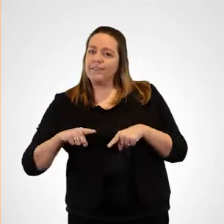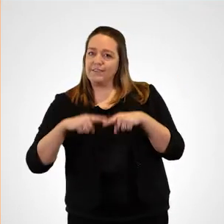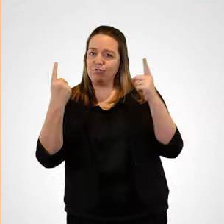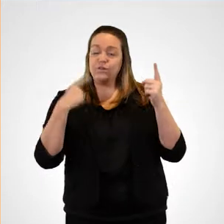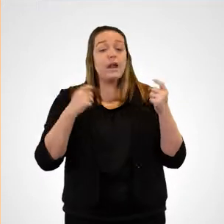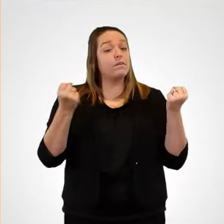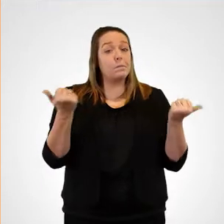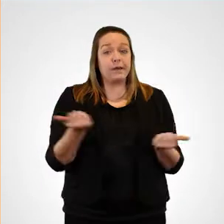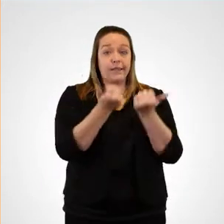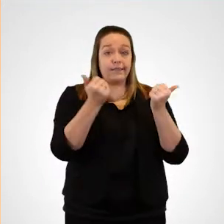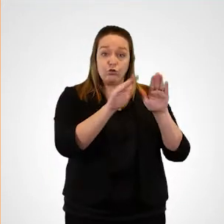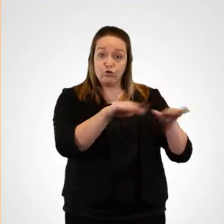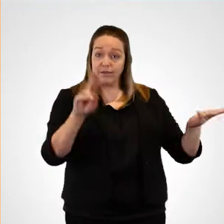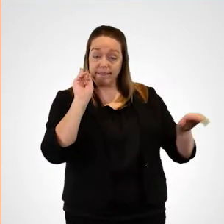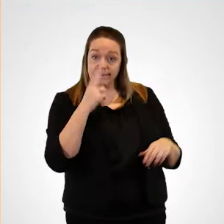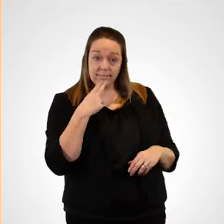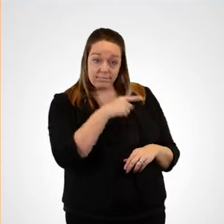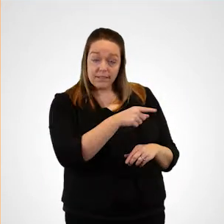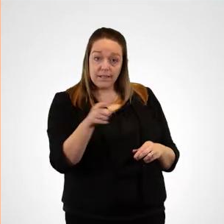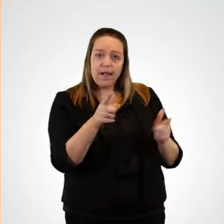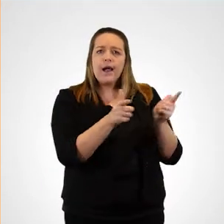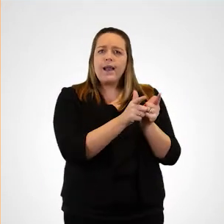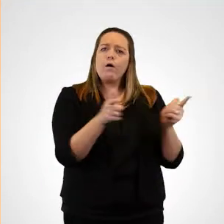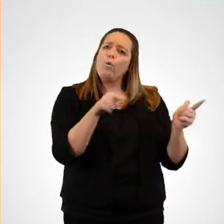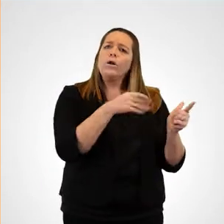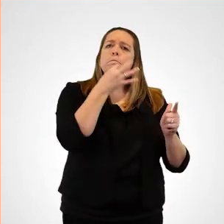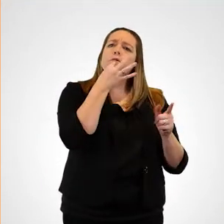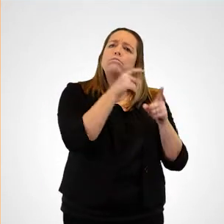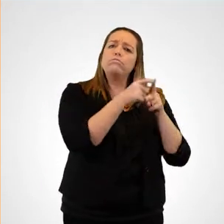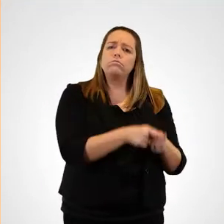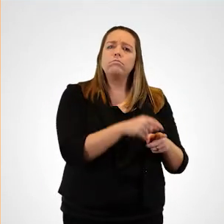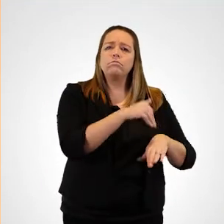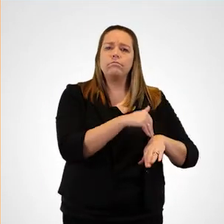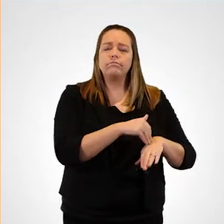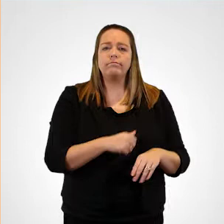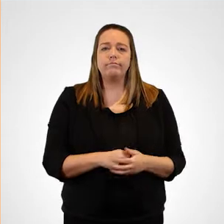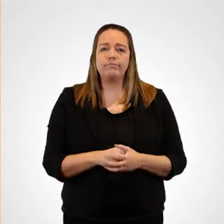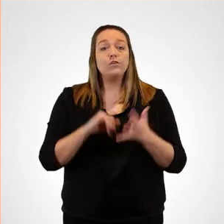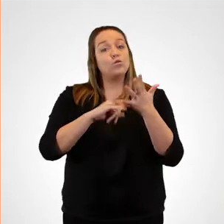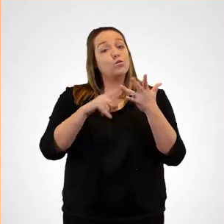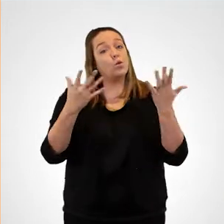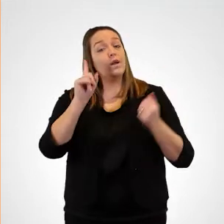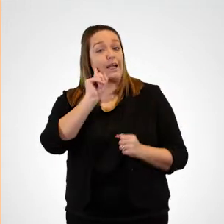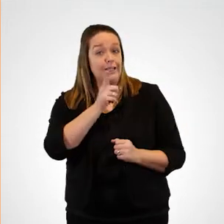because for many deaf children language is a particular issue. And so for hearing children